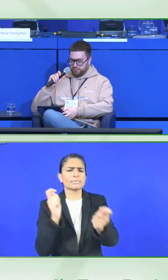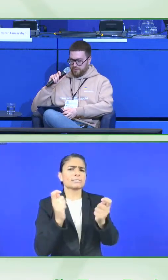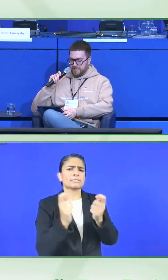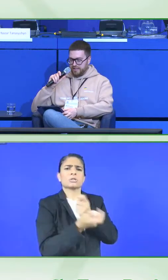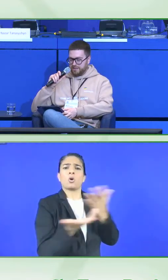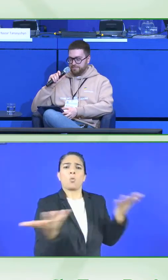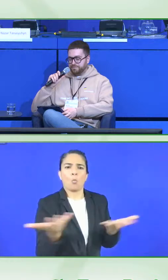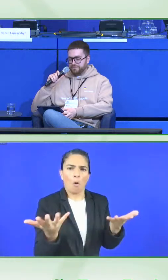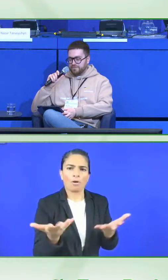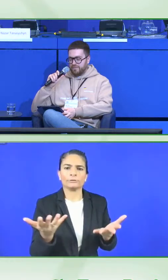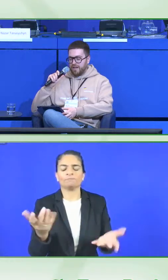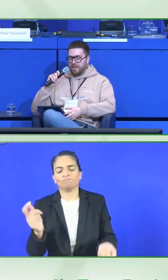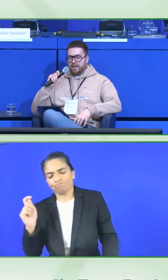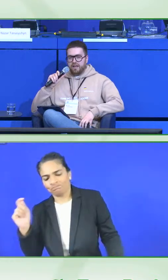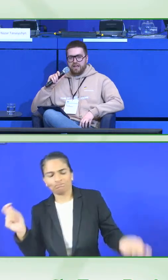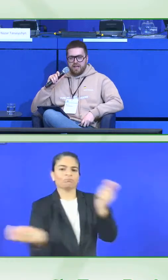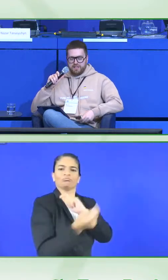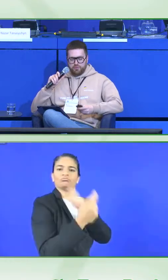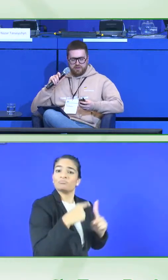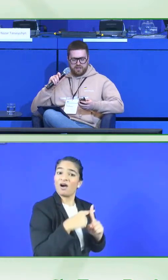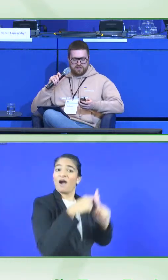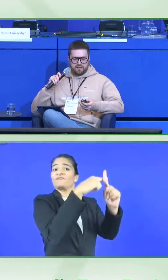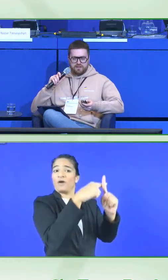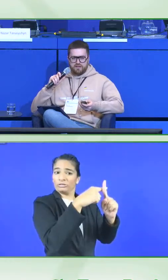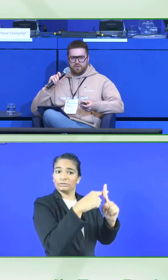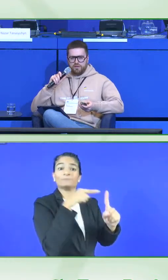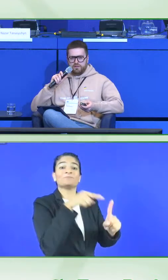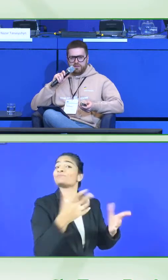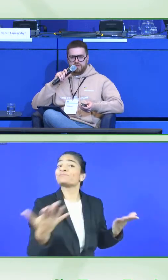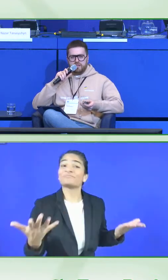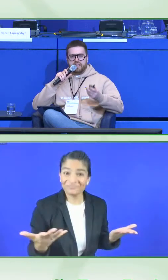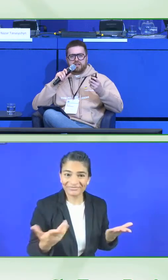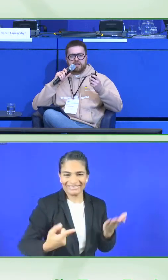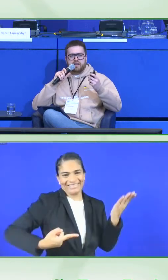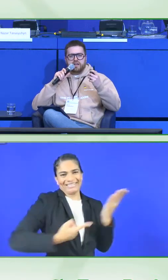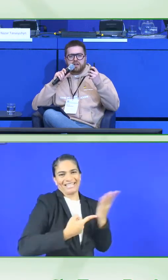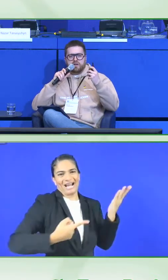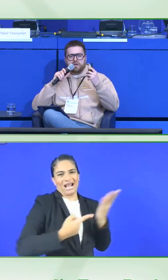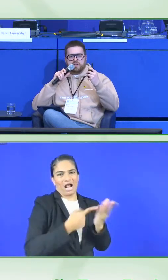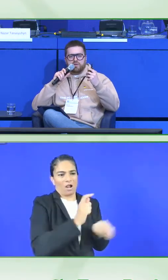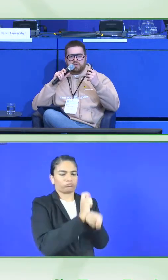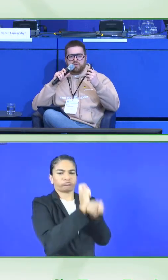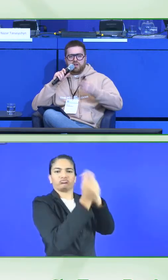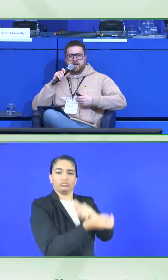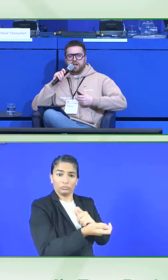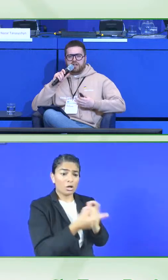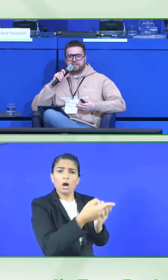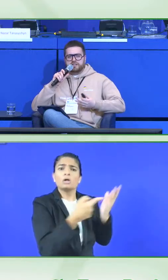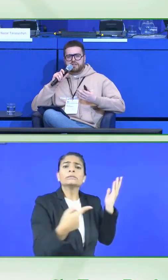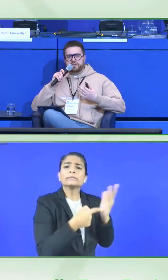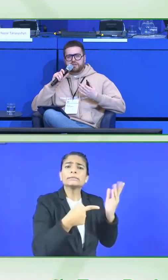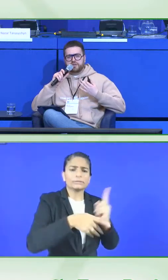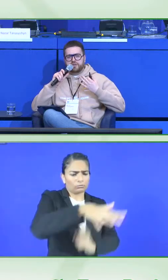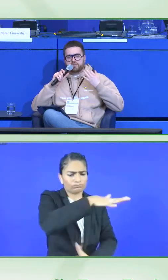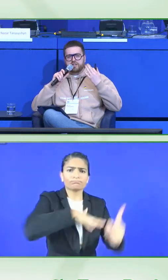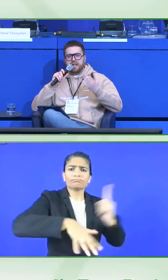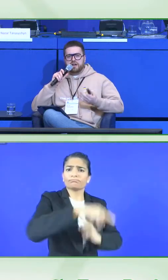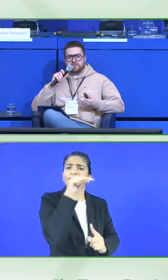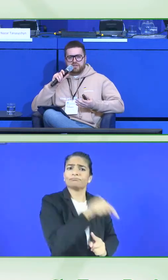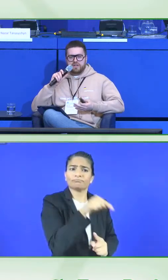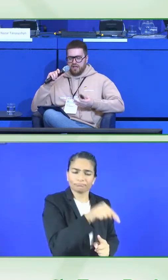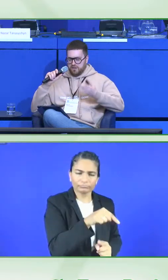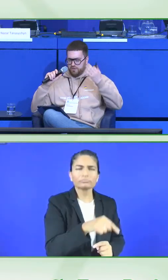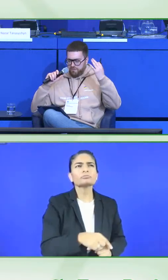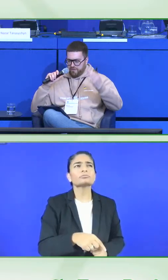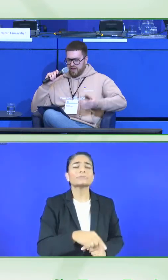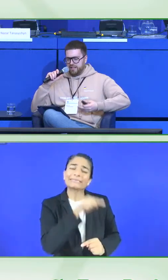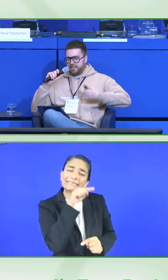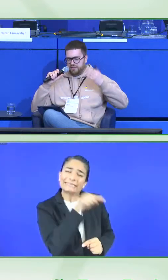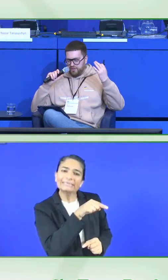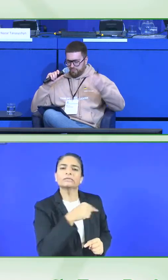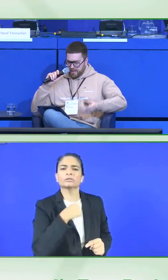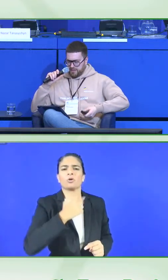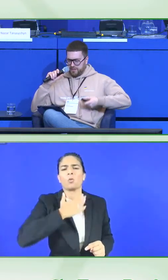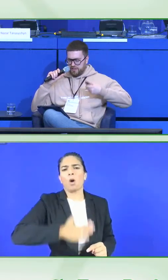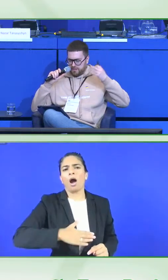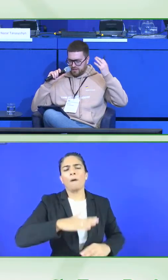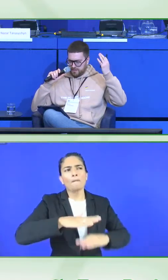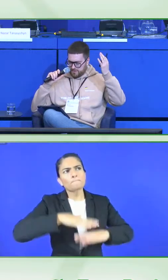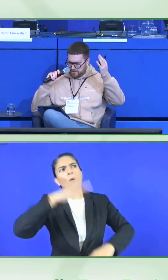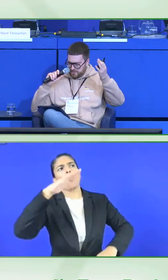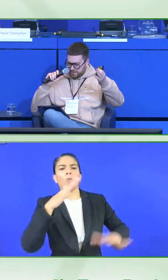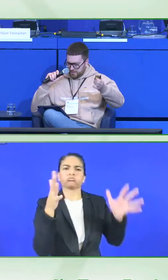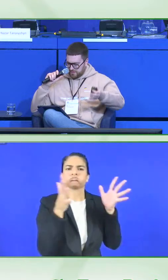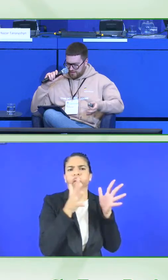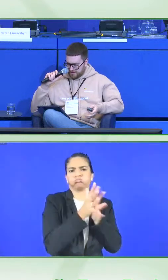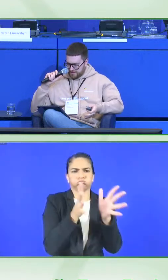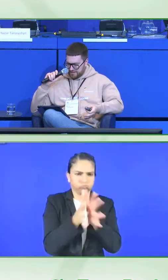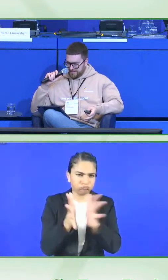We will hear about the unified information system of the social sphere in Ukraine, how